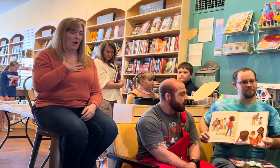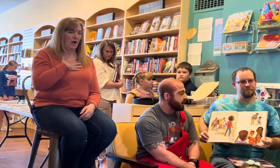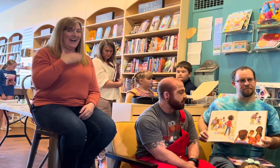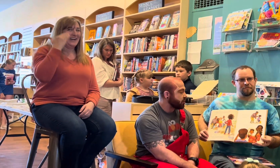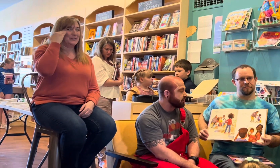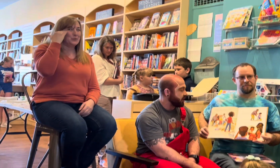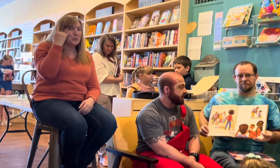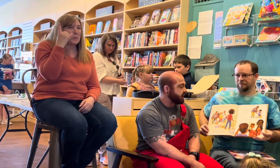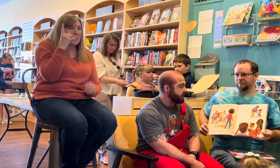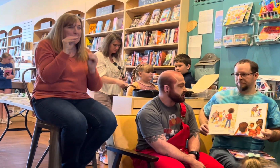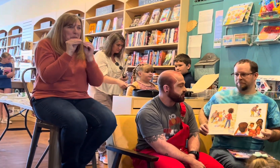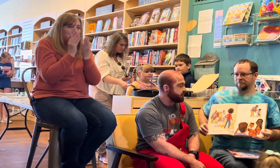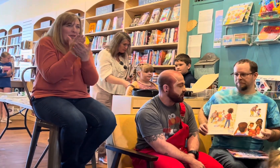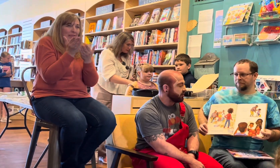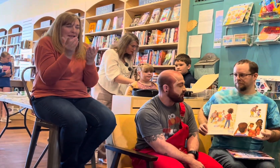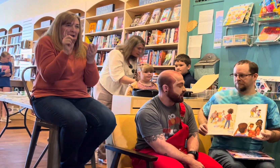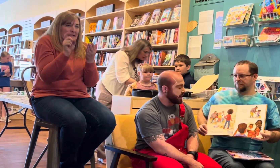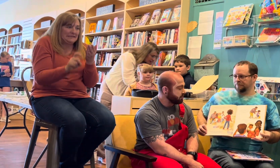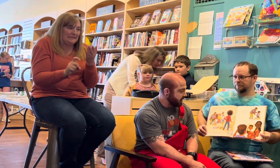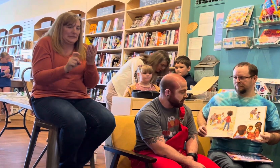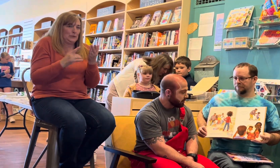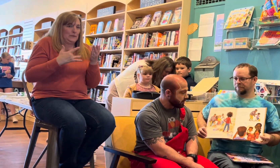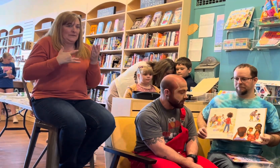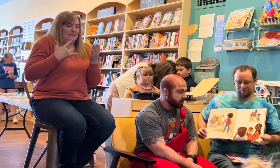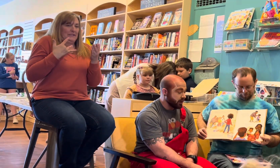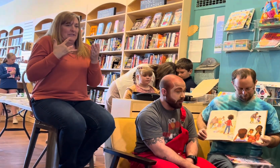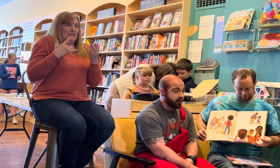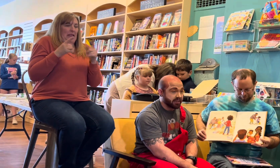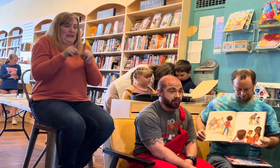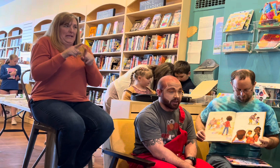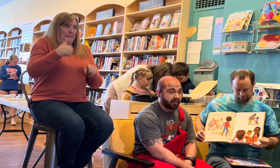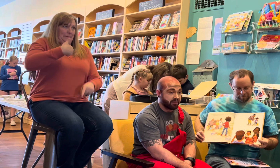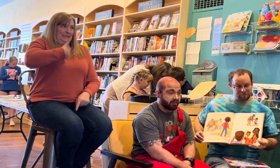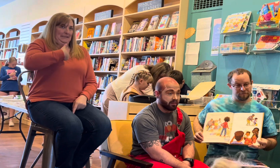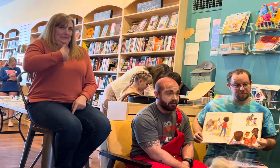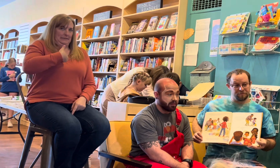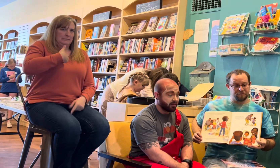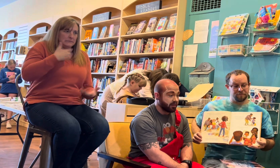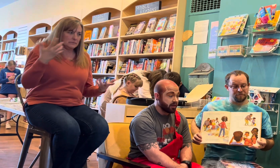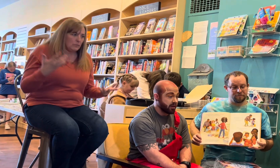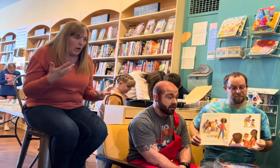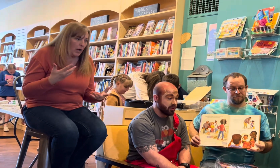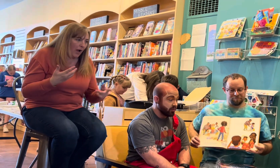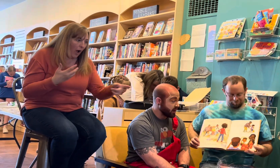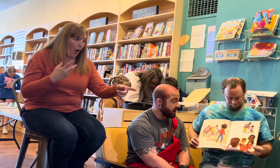one more thing I needed to feel like me. Anyone guess what it is? AUDIENCE: A haircut! BUSTER: You got